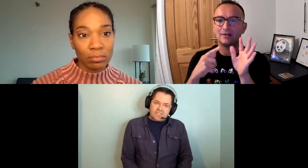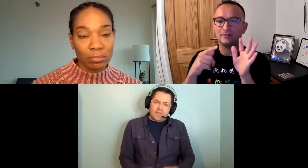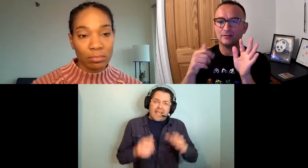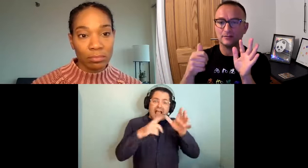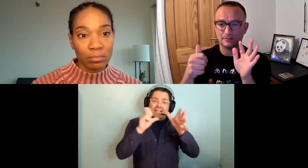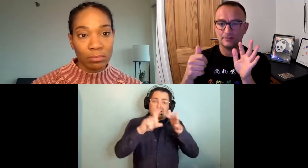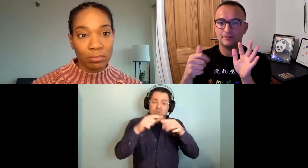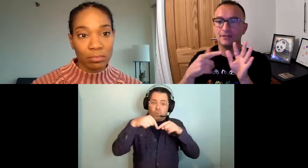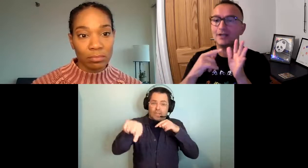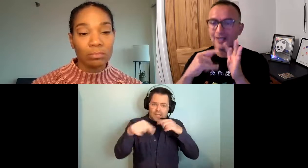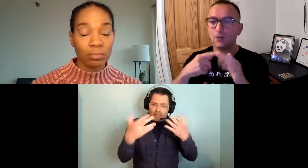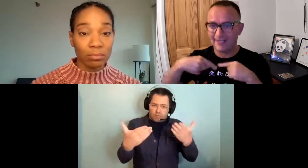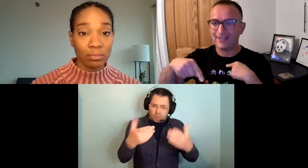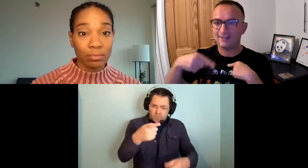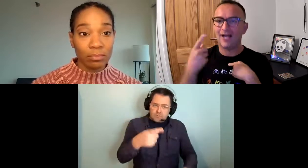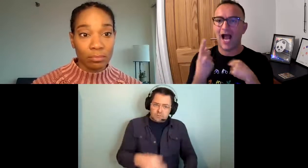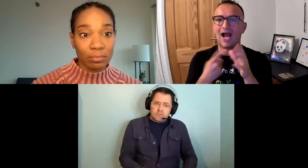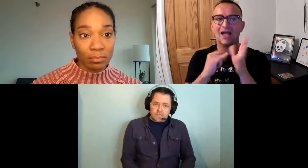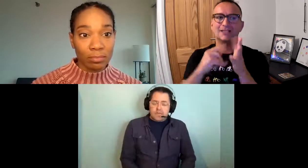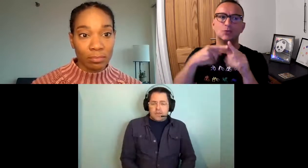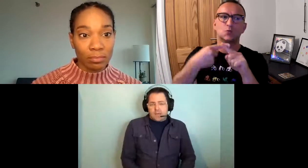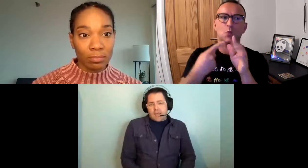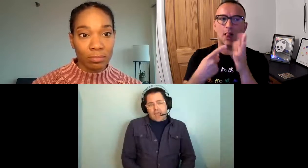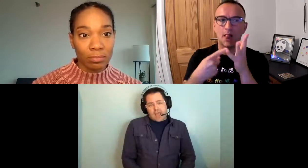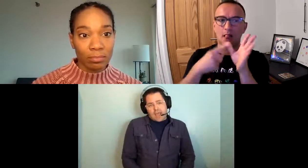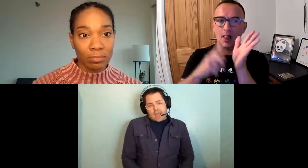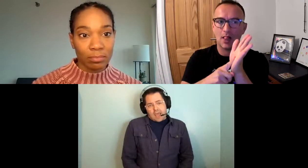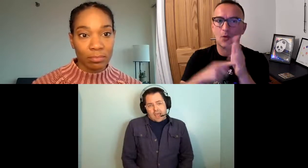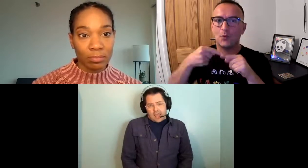saying how do you sign that, how do you sign Asexual